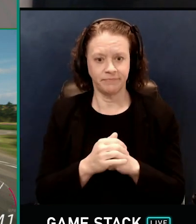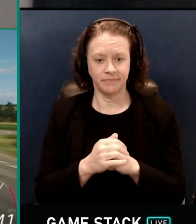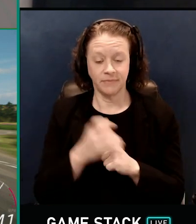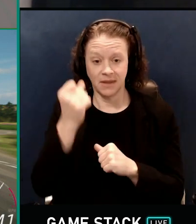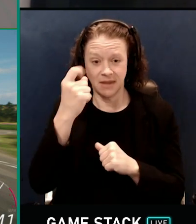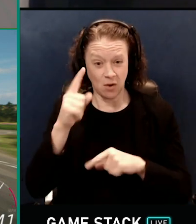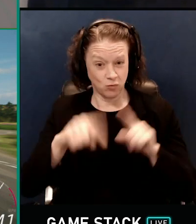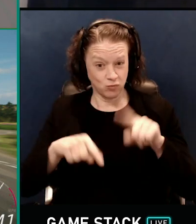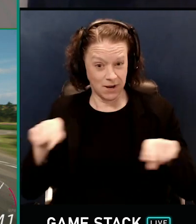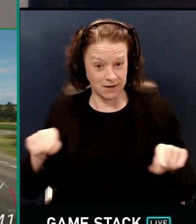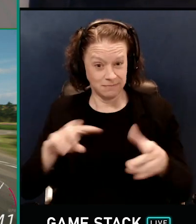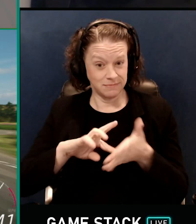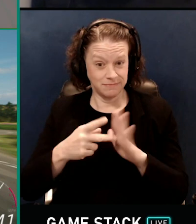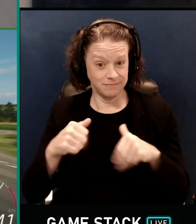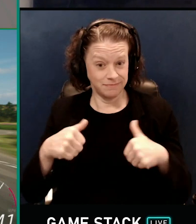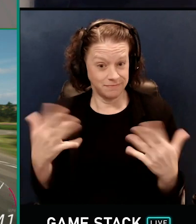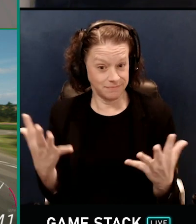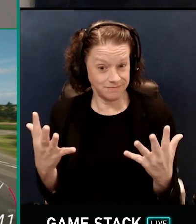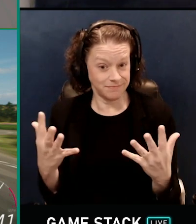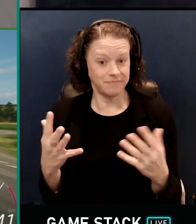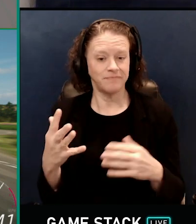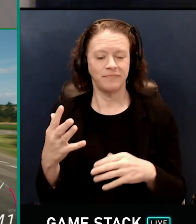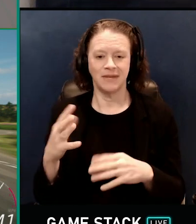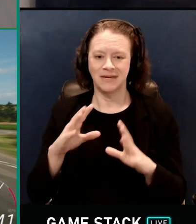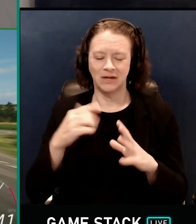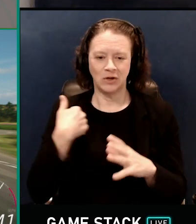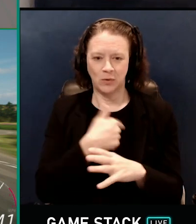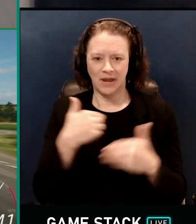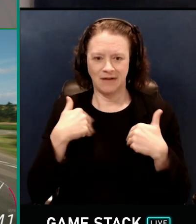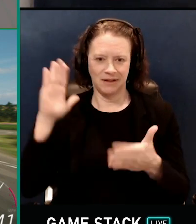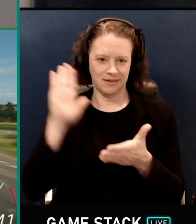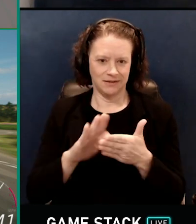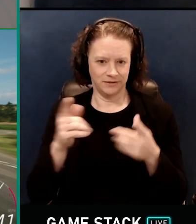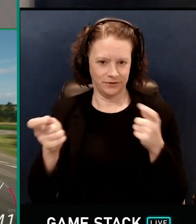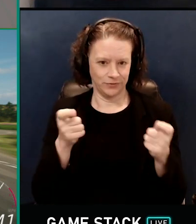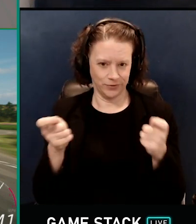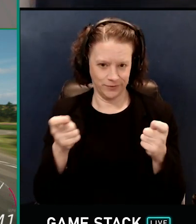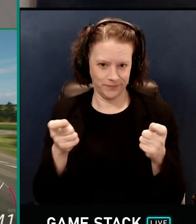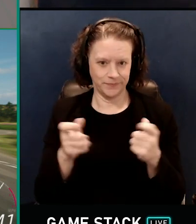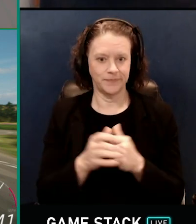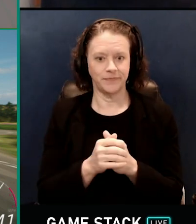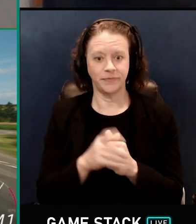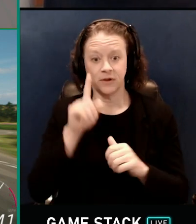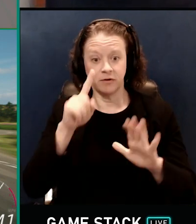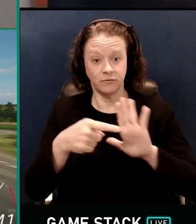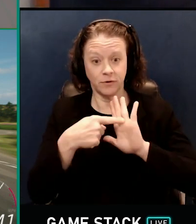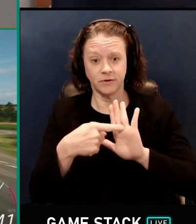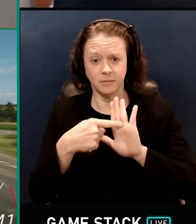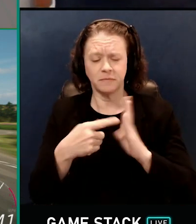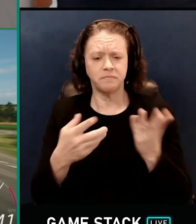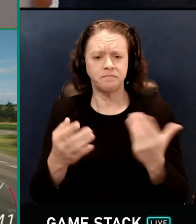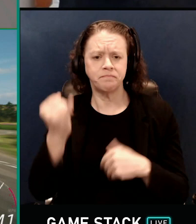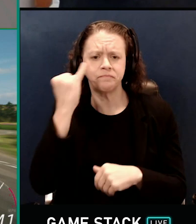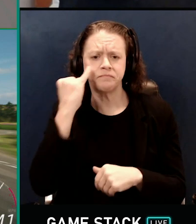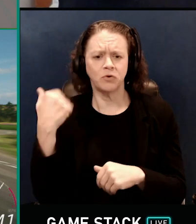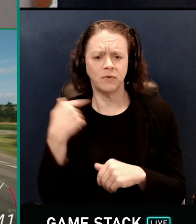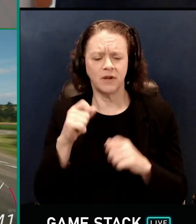However, being random, it also doesn't really give us very much control. Say for example we need to go into the game